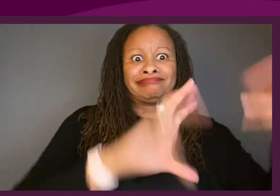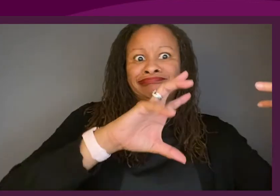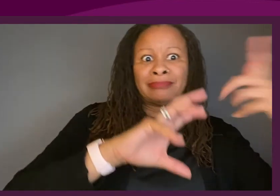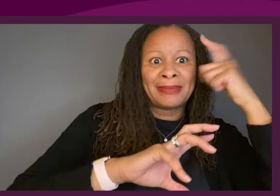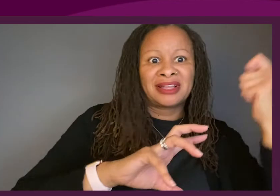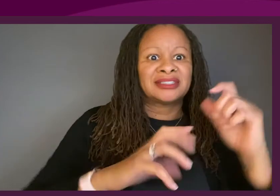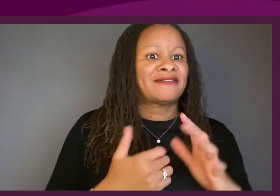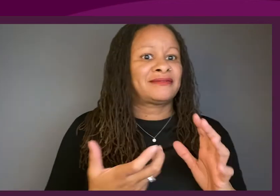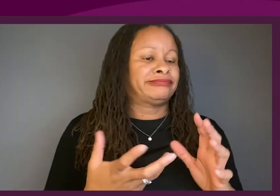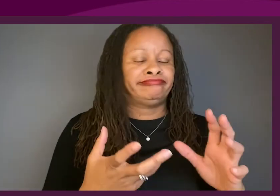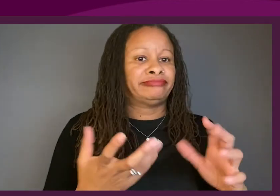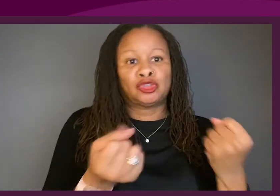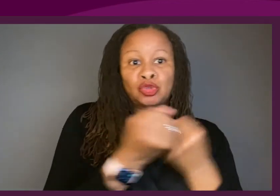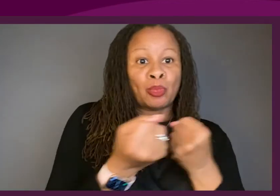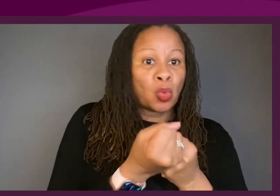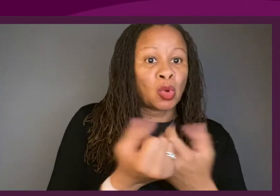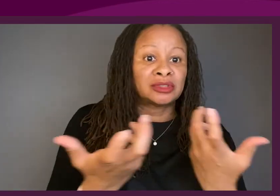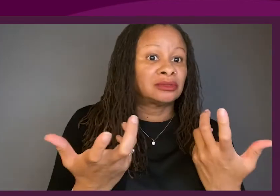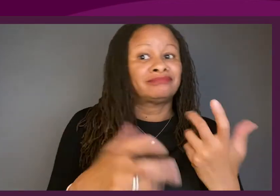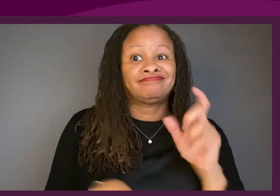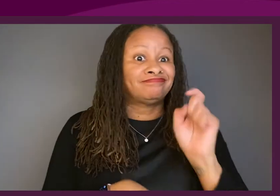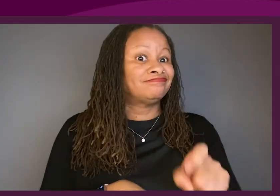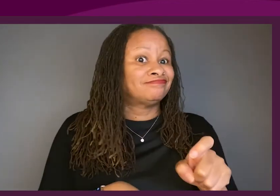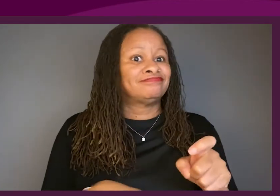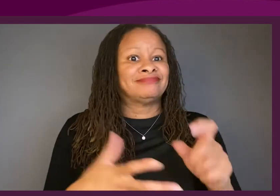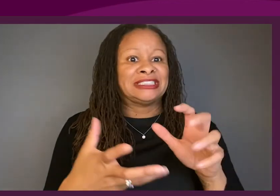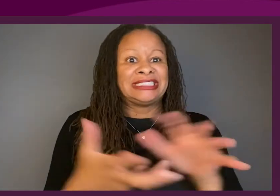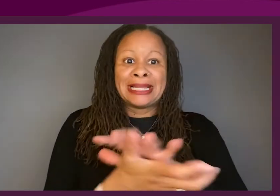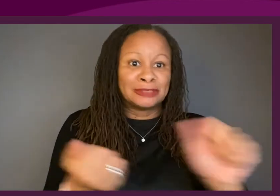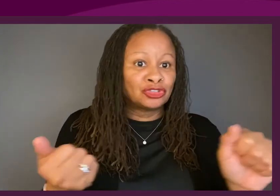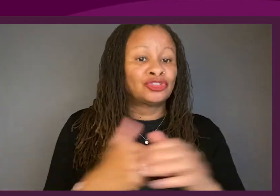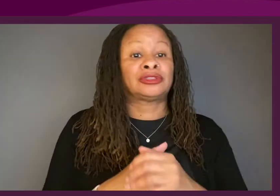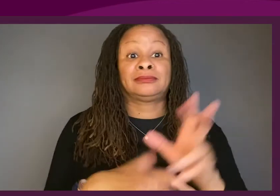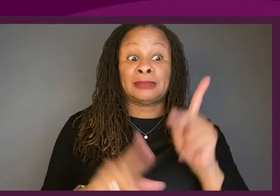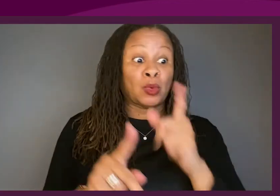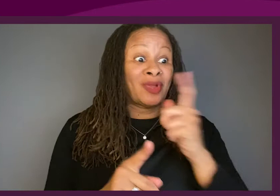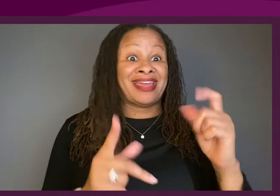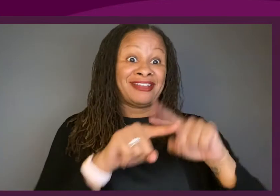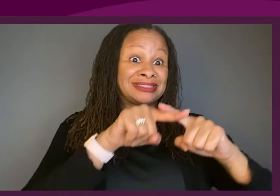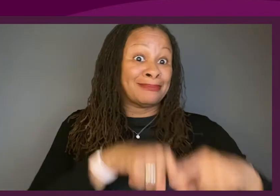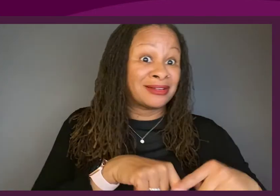the people who might provide those supports are no longer available, their home may have